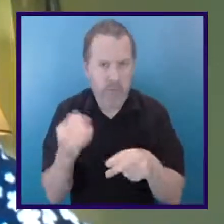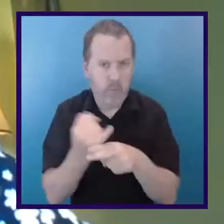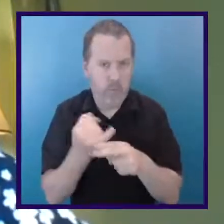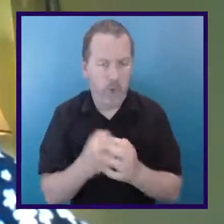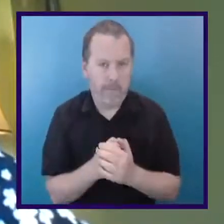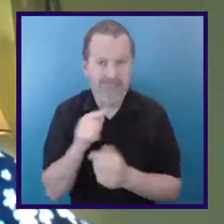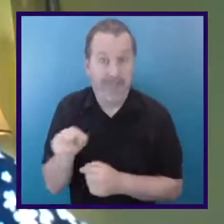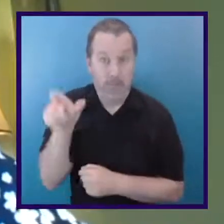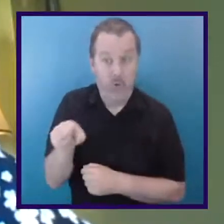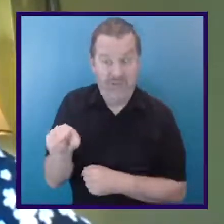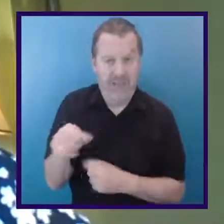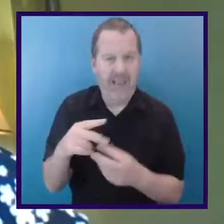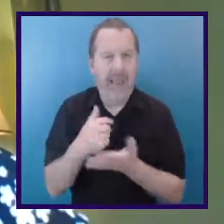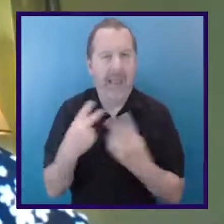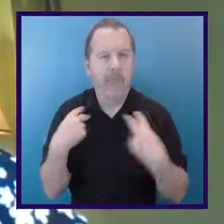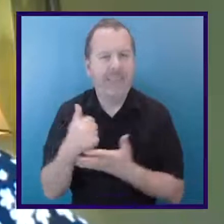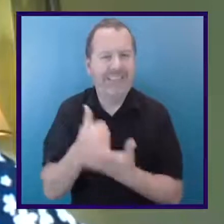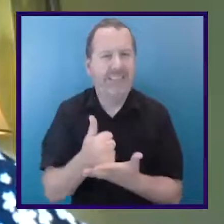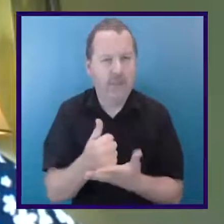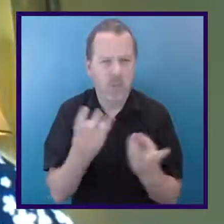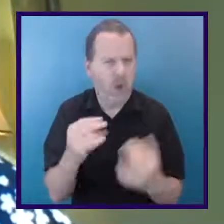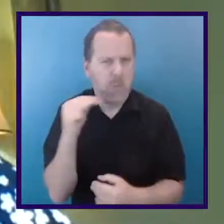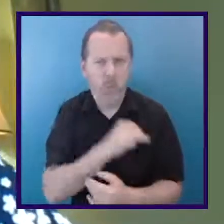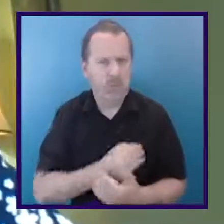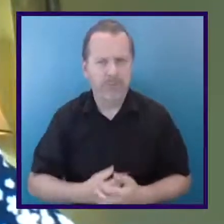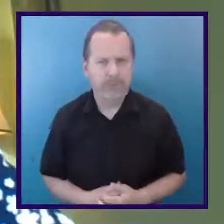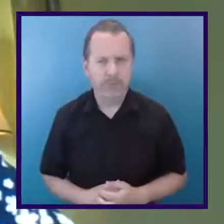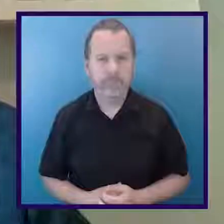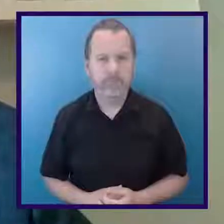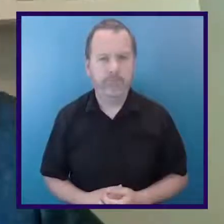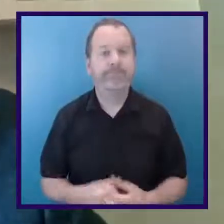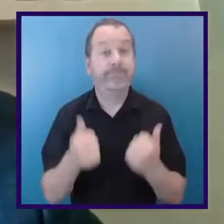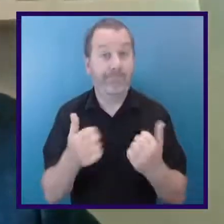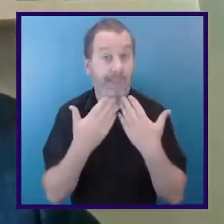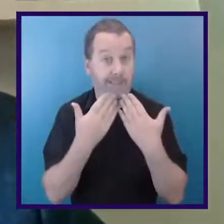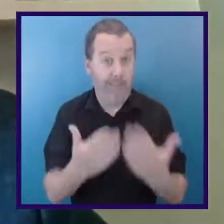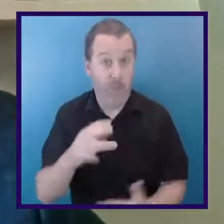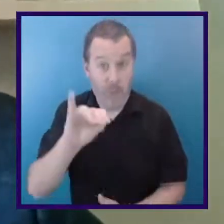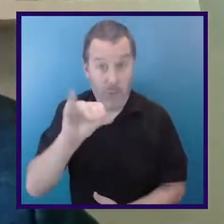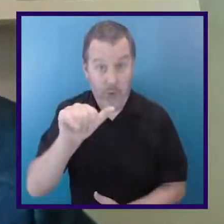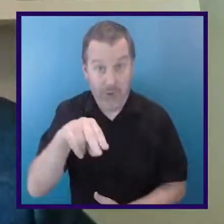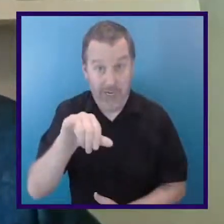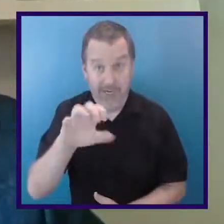Could you say a little bit more about why their role is so crucial? Yes. Thank you Janice.